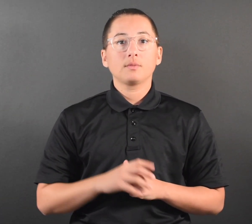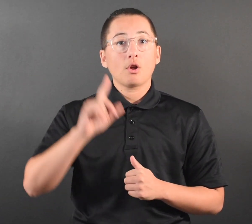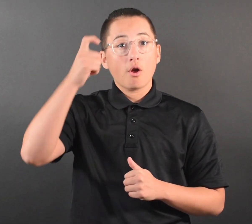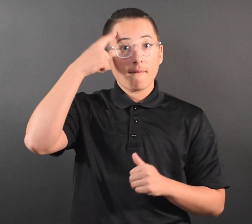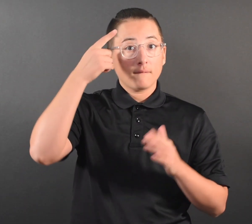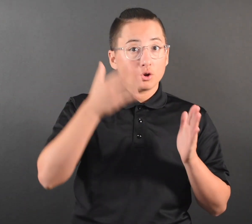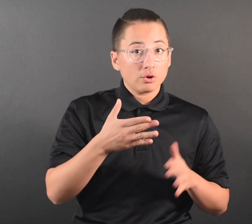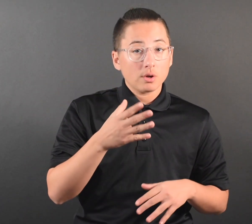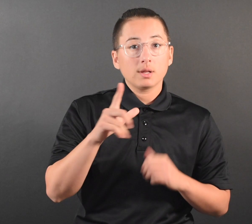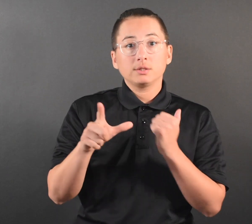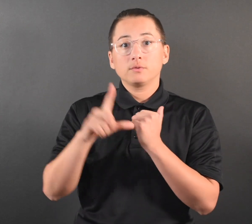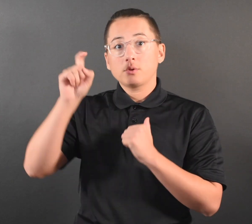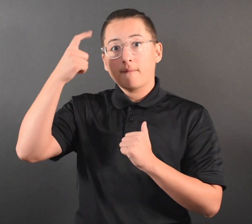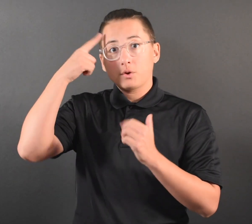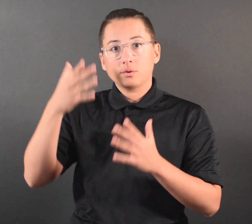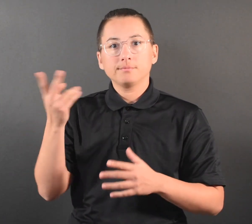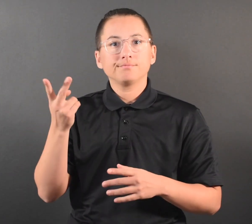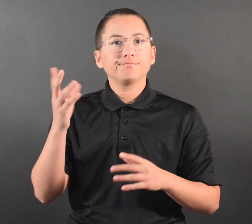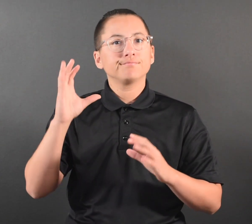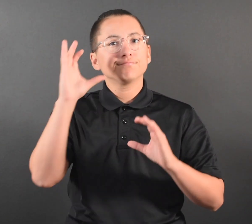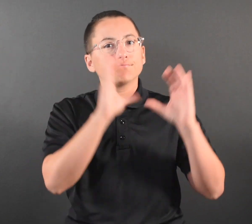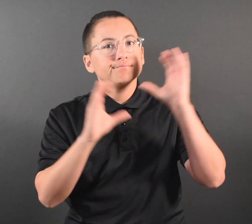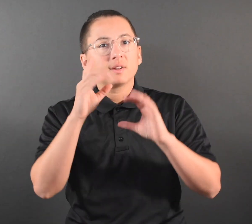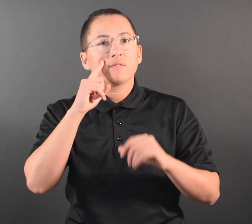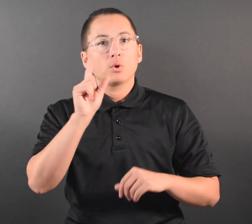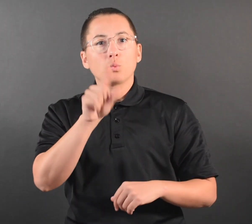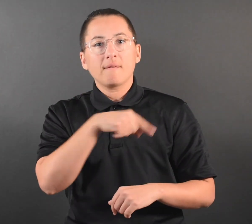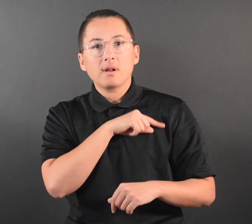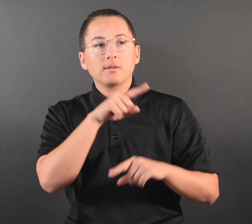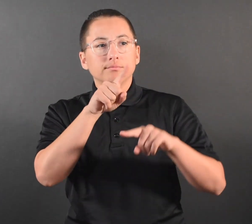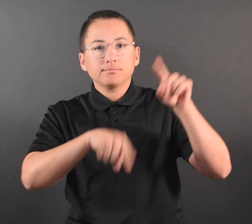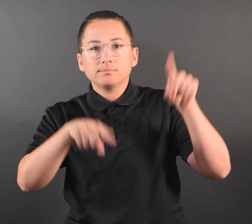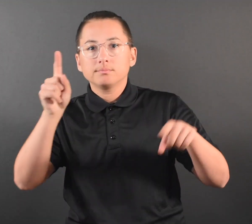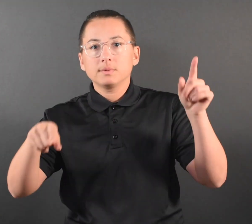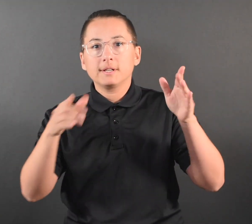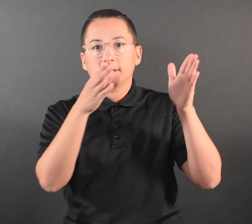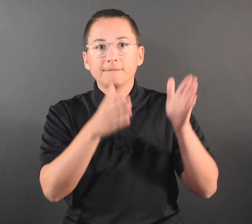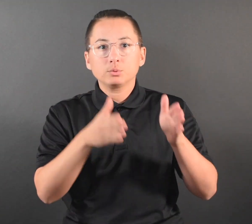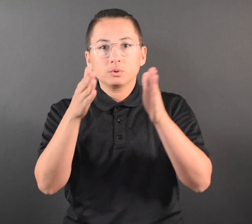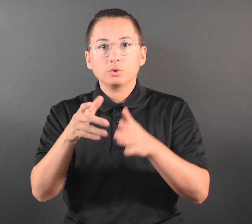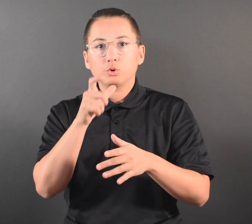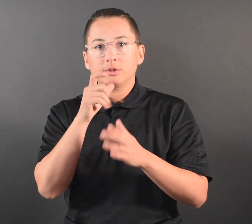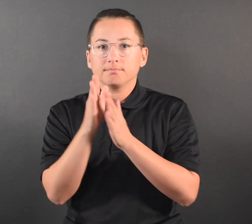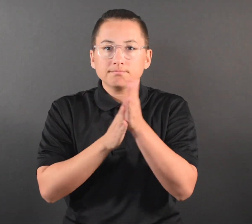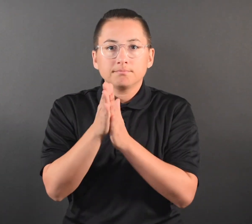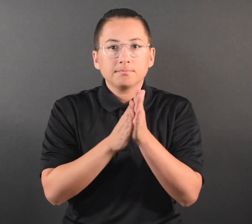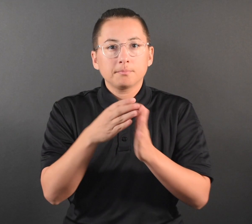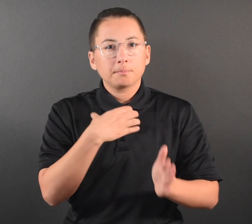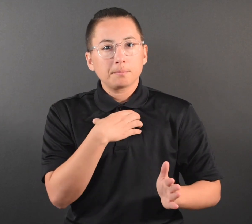The Governor and Lieutenant Governor are seeking qualified and diverse individuals who are passionate about using their knowledge,